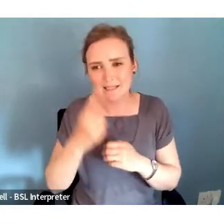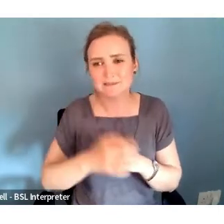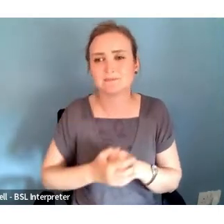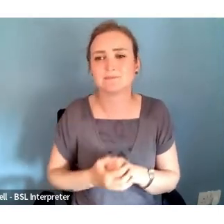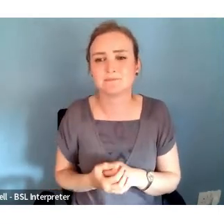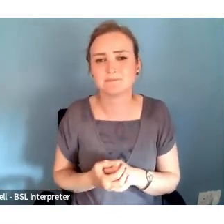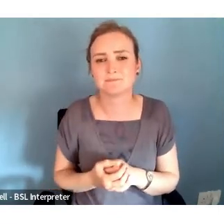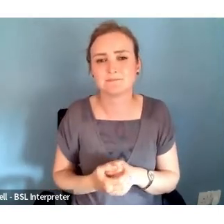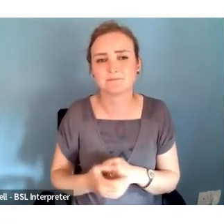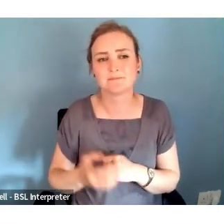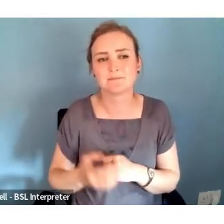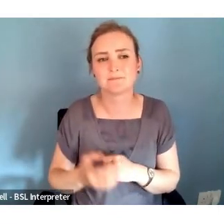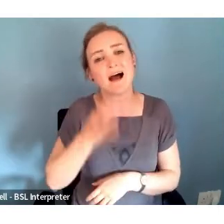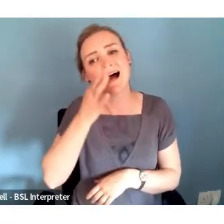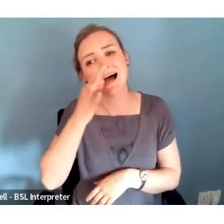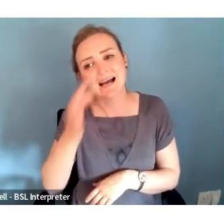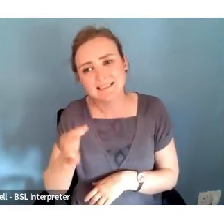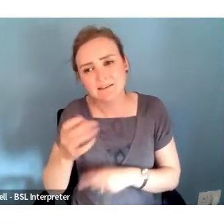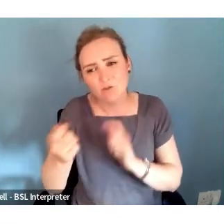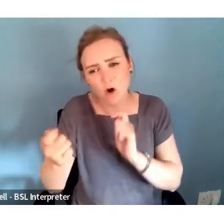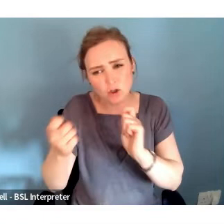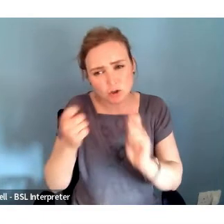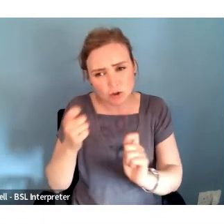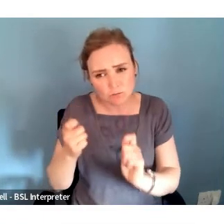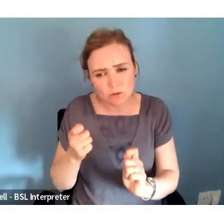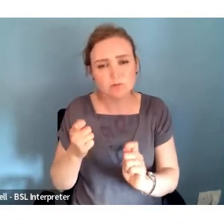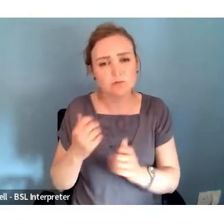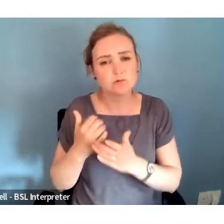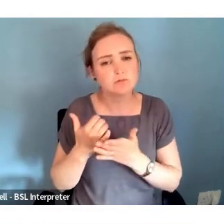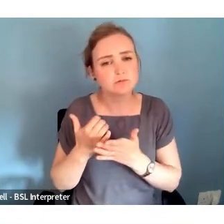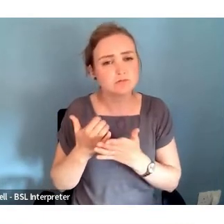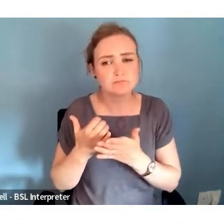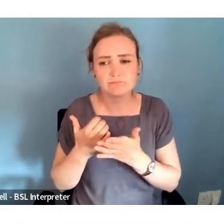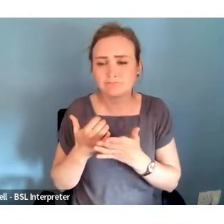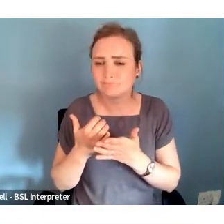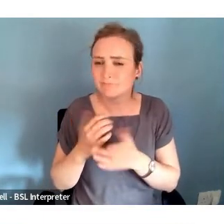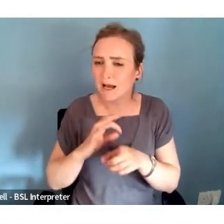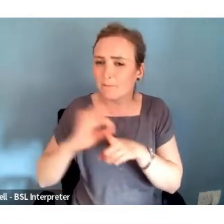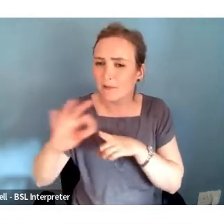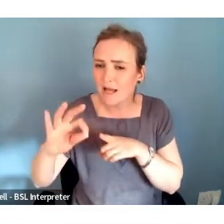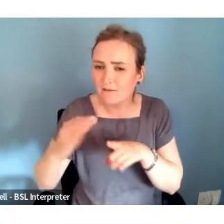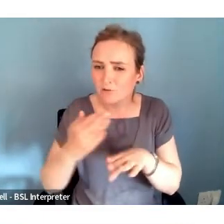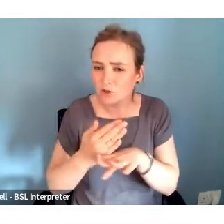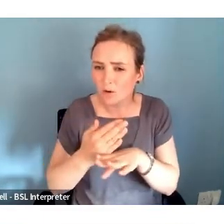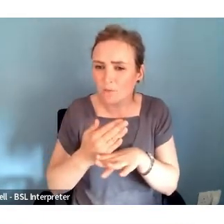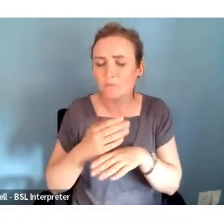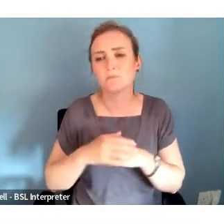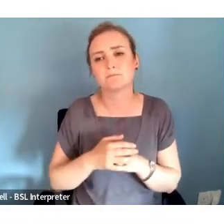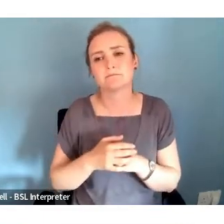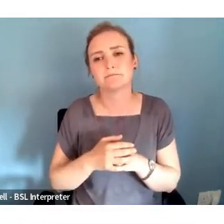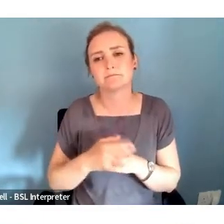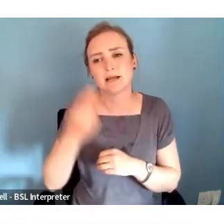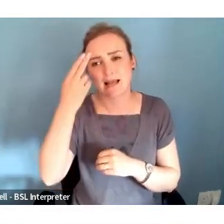it is useful if you have on the advert a named person with their telephone number and email address